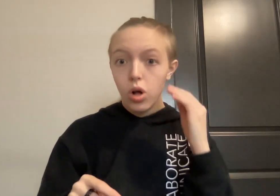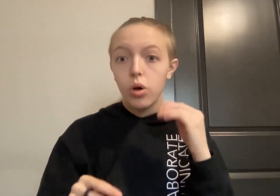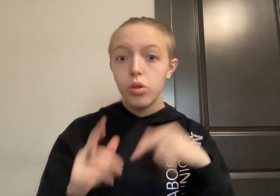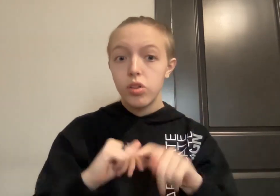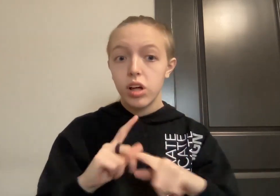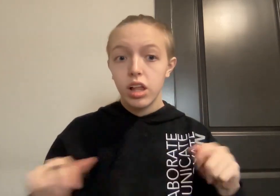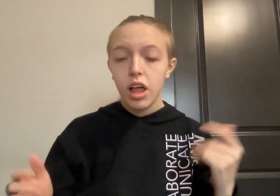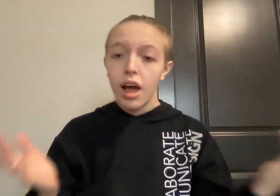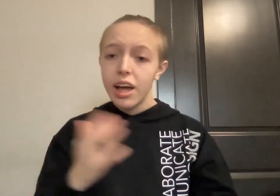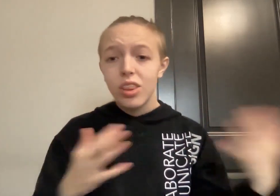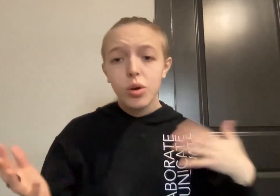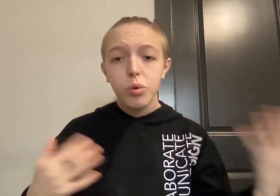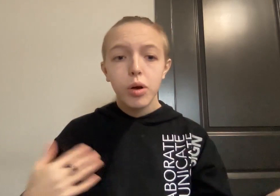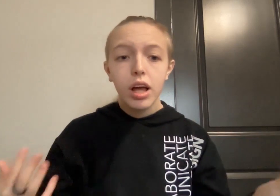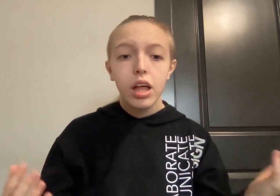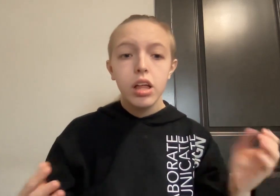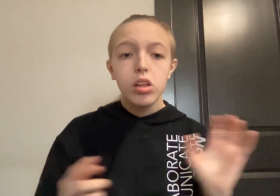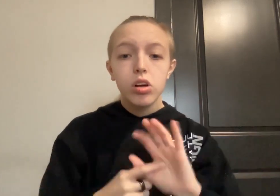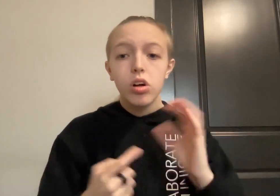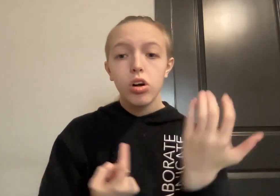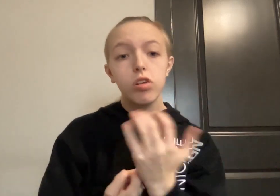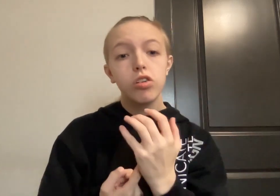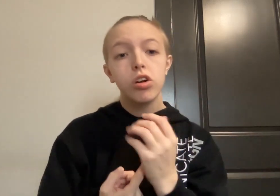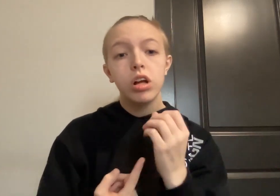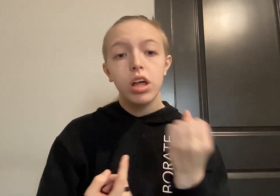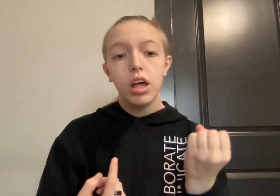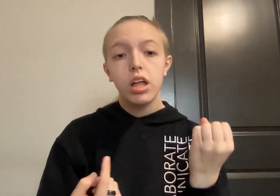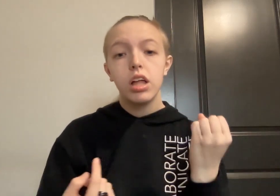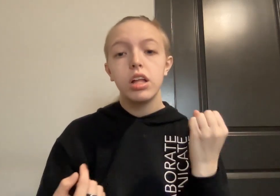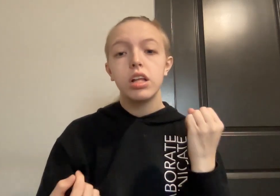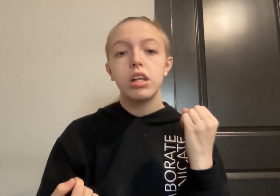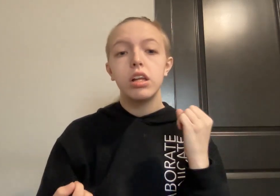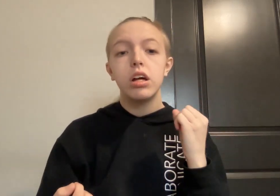Either way, the culture and